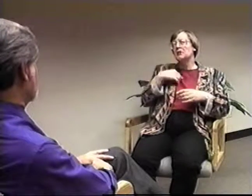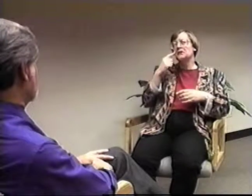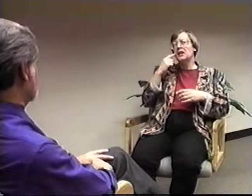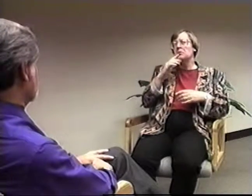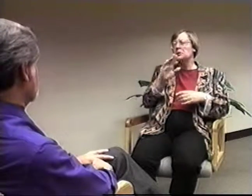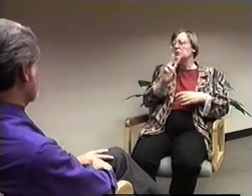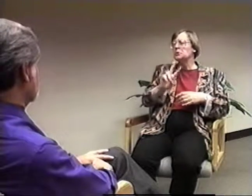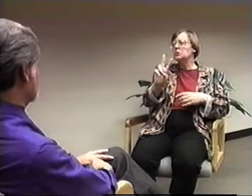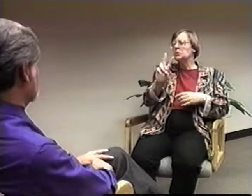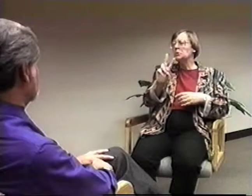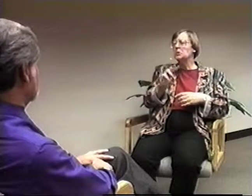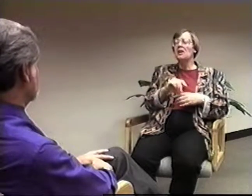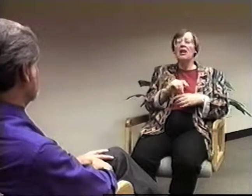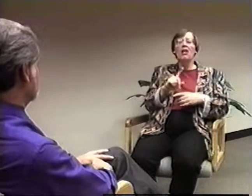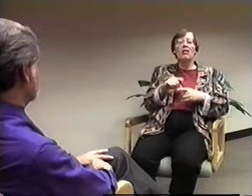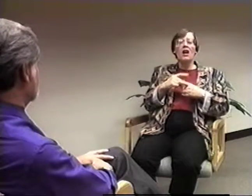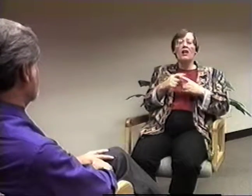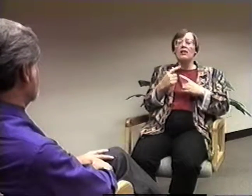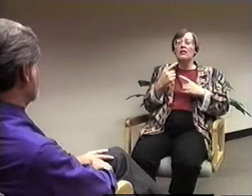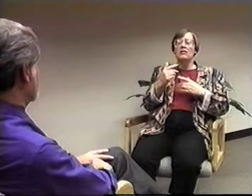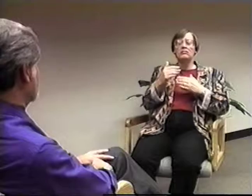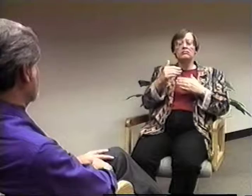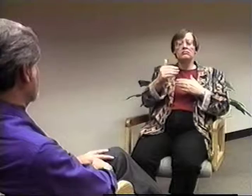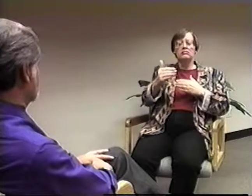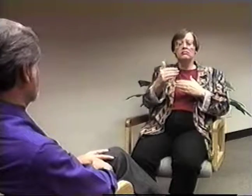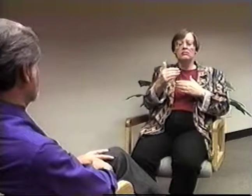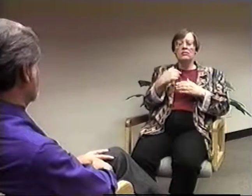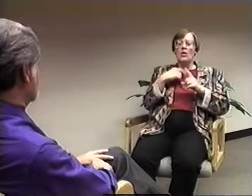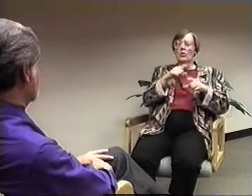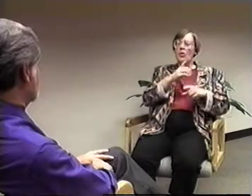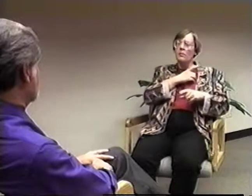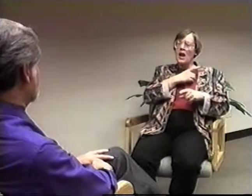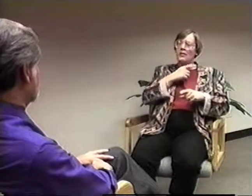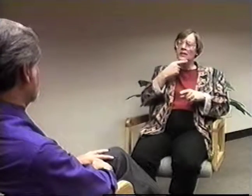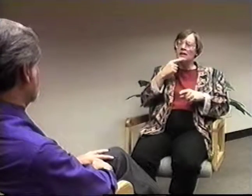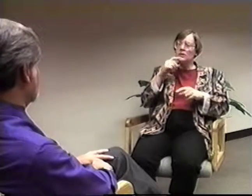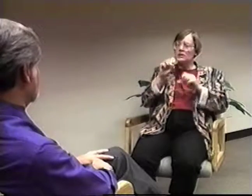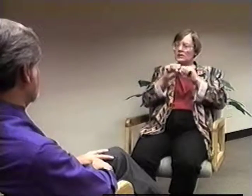My parents suspected around age two and after that,